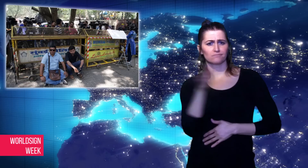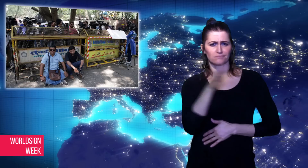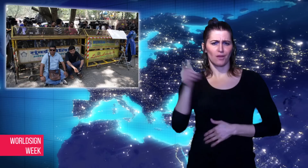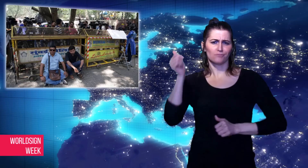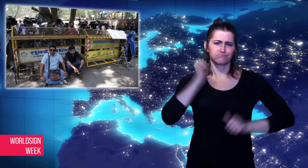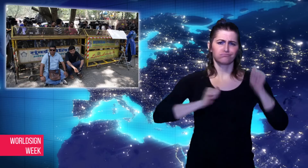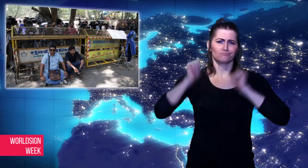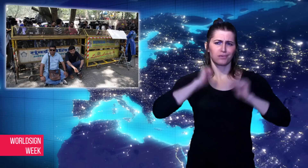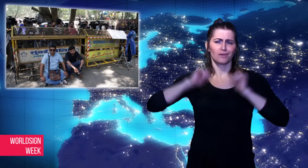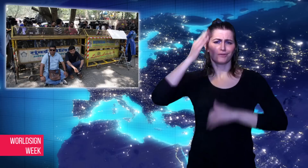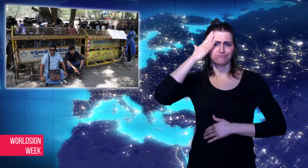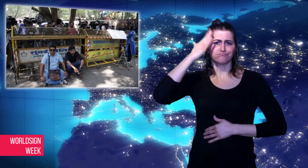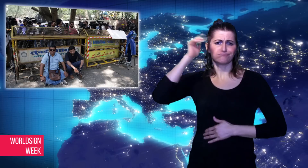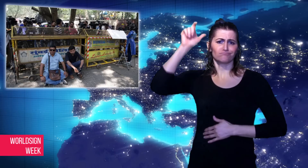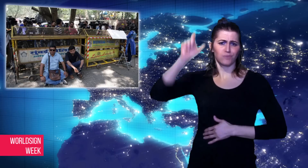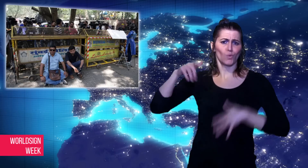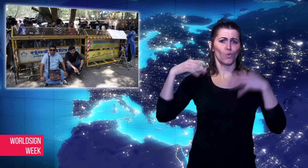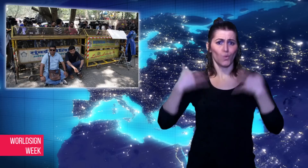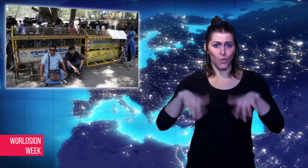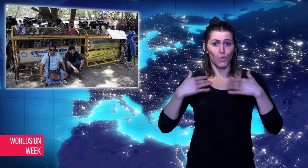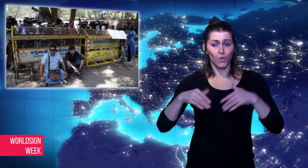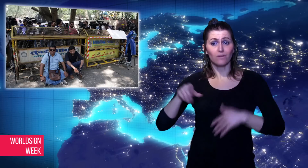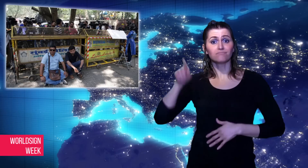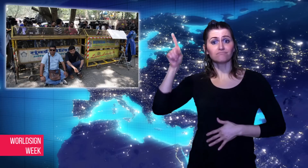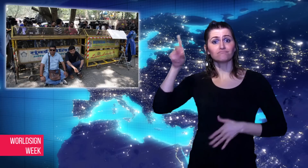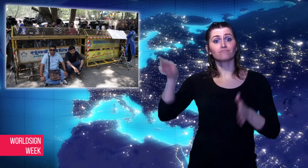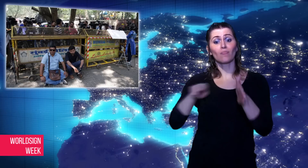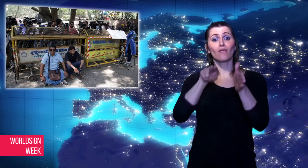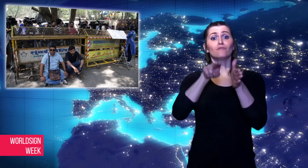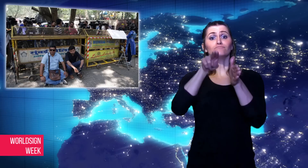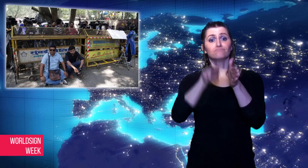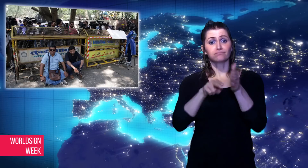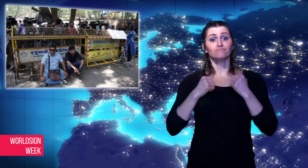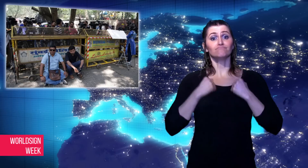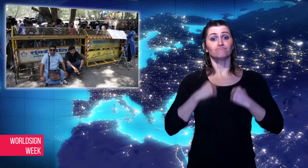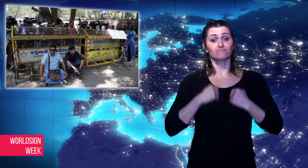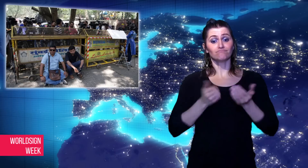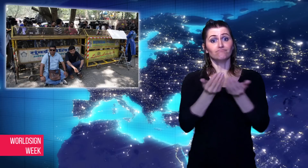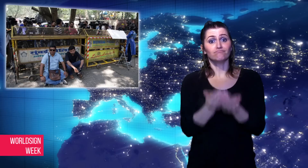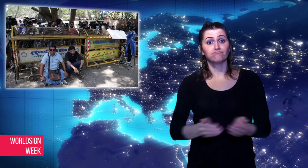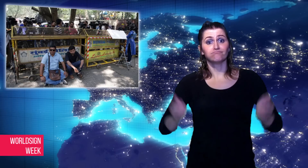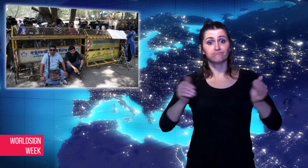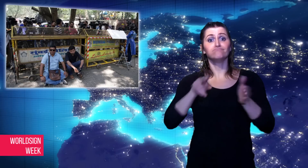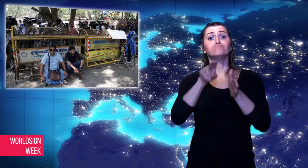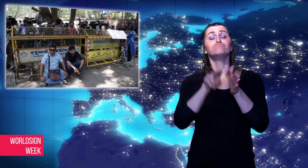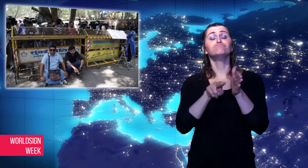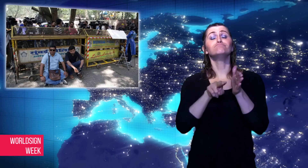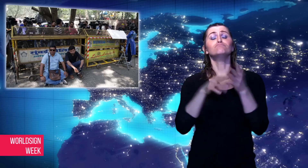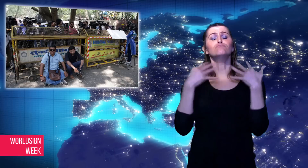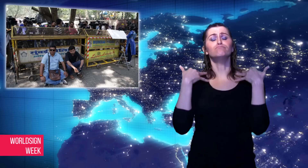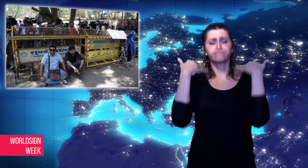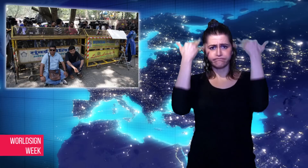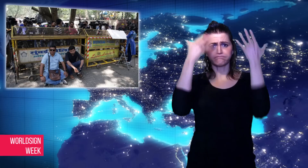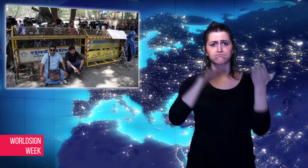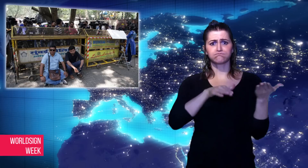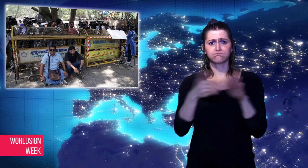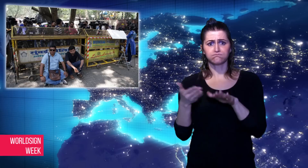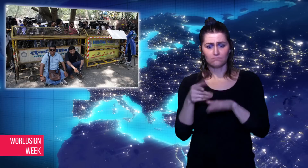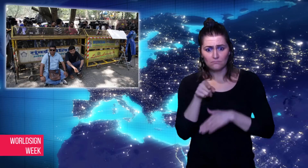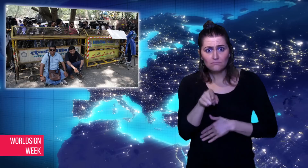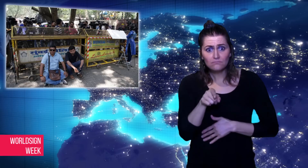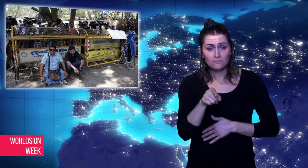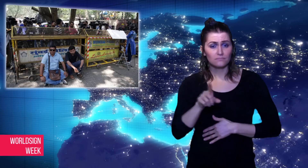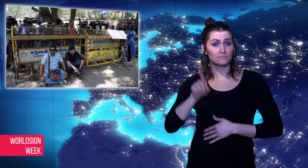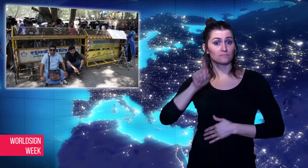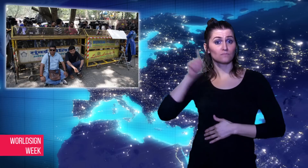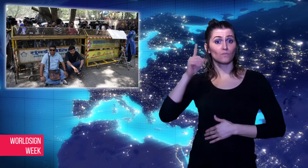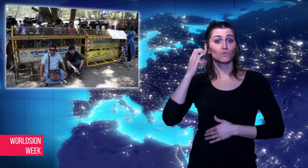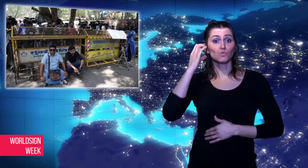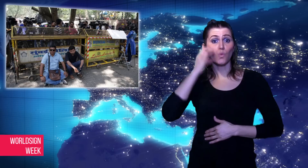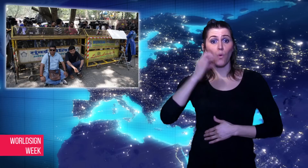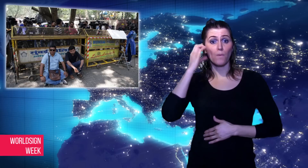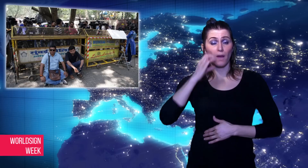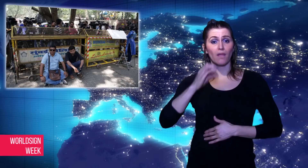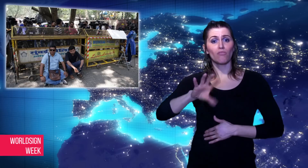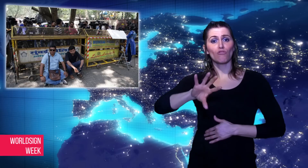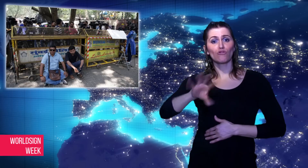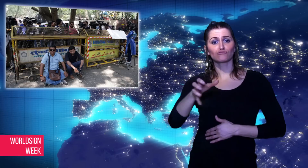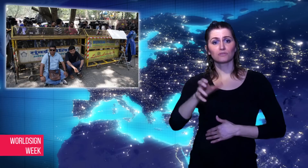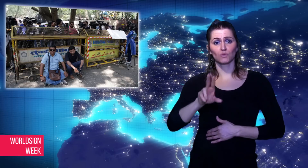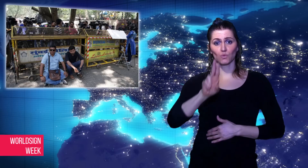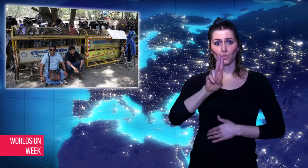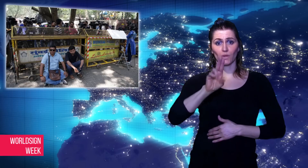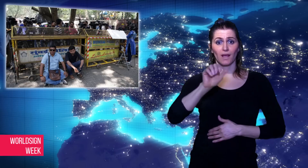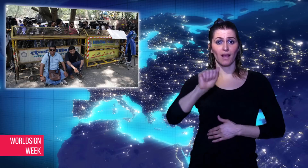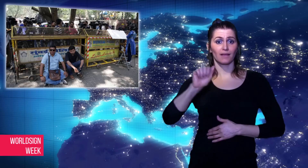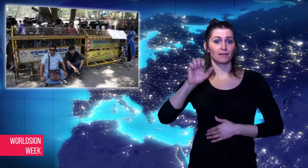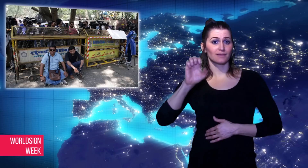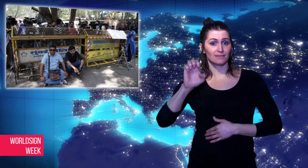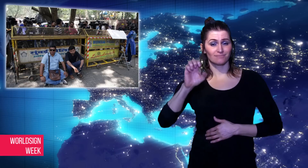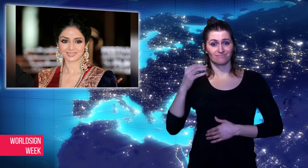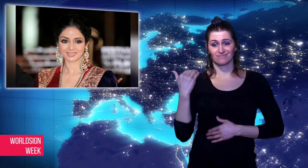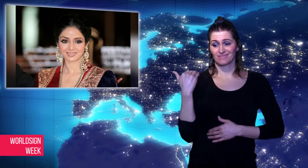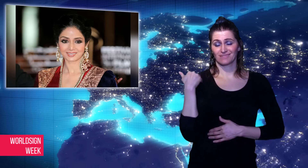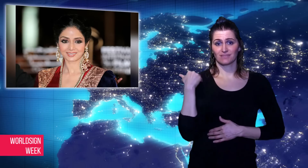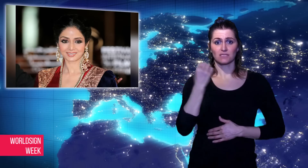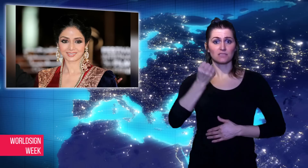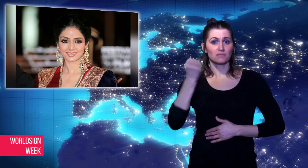last Saturday. She was 54 years old. The